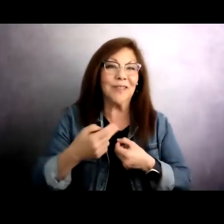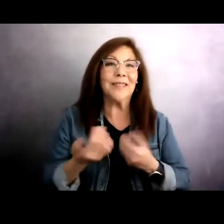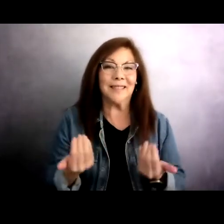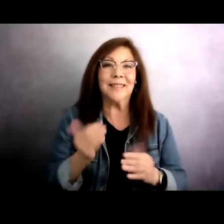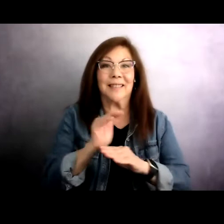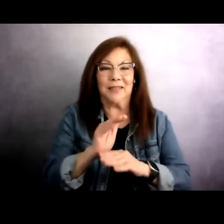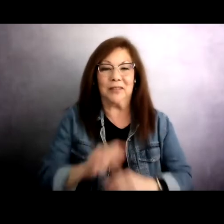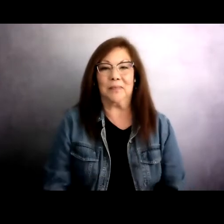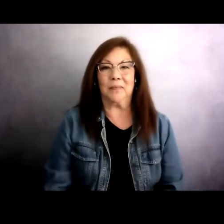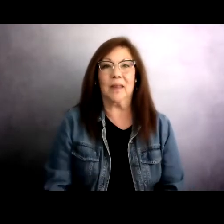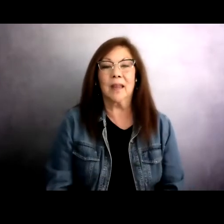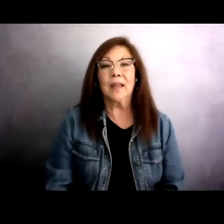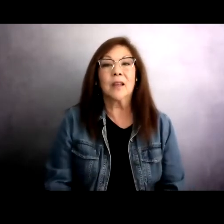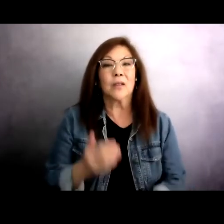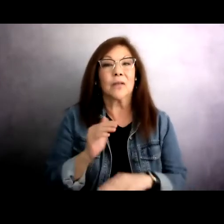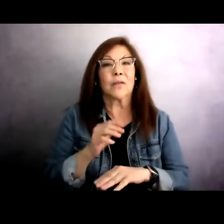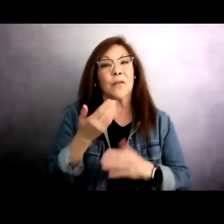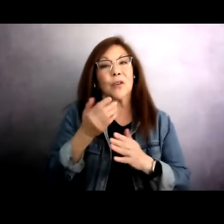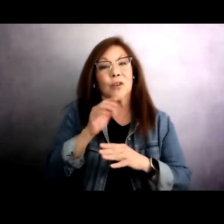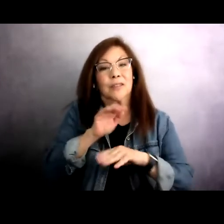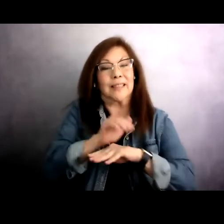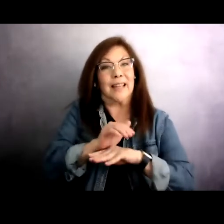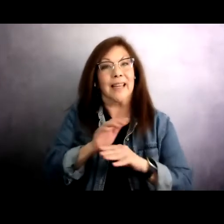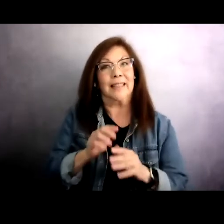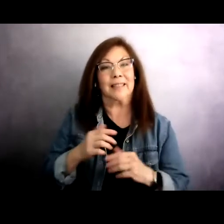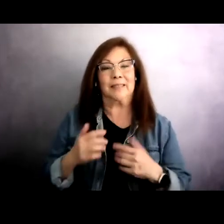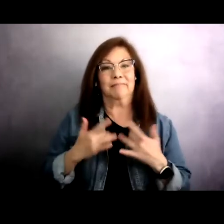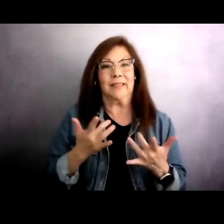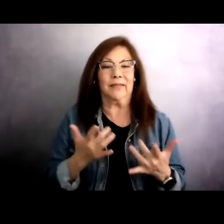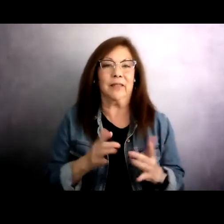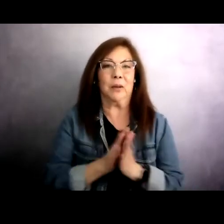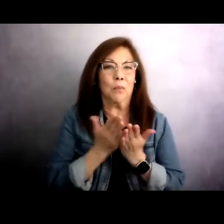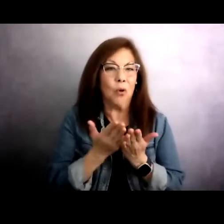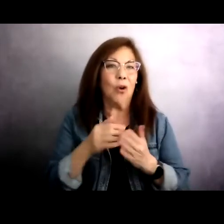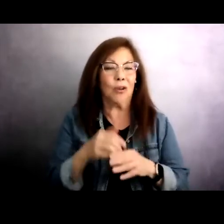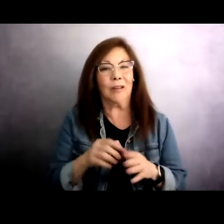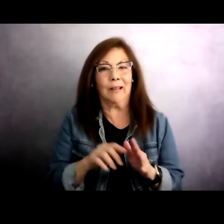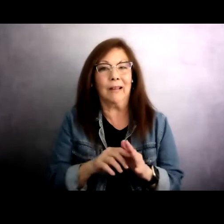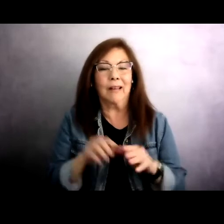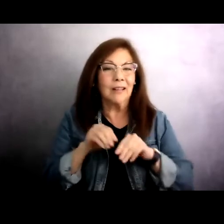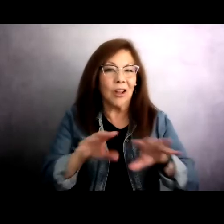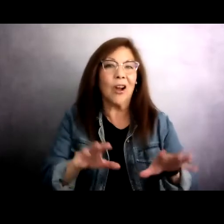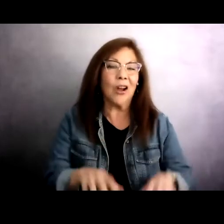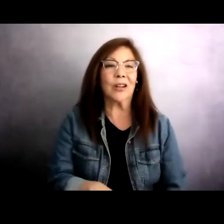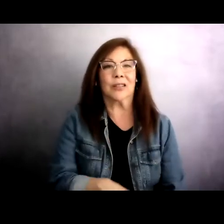us this evening, for tonight book lunch with Nebo and F1 celebrating the launch of the